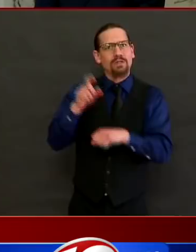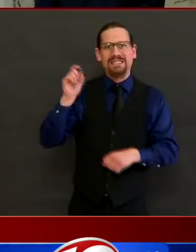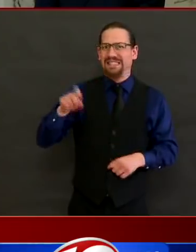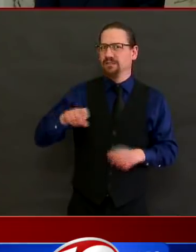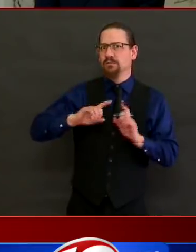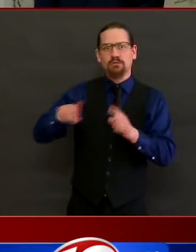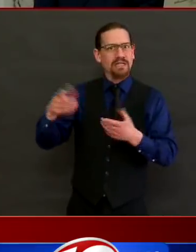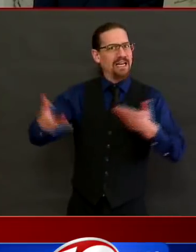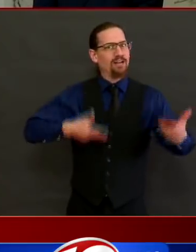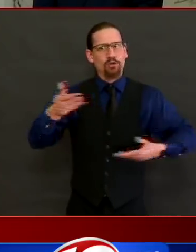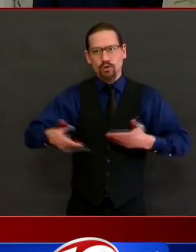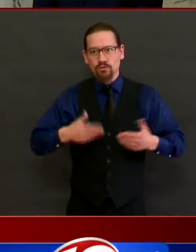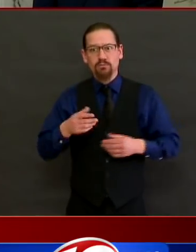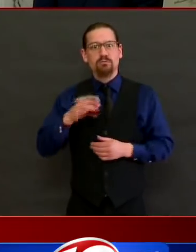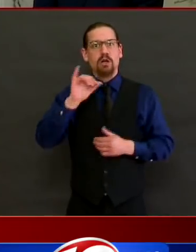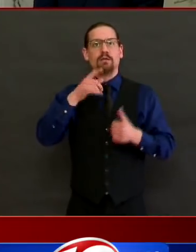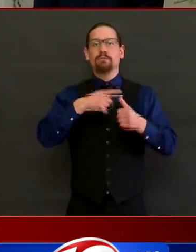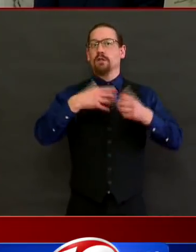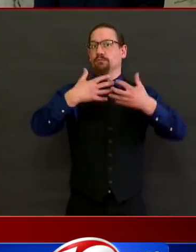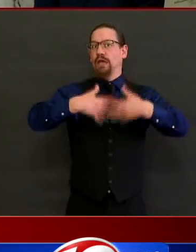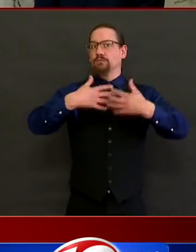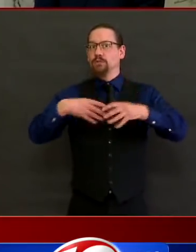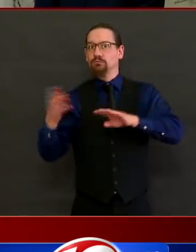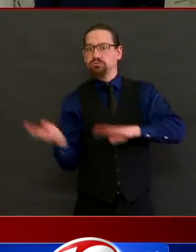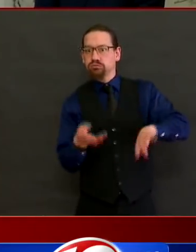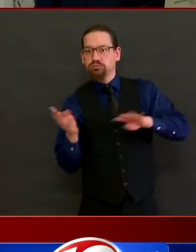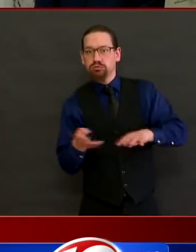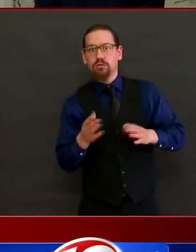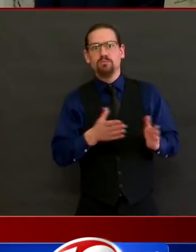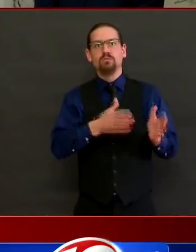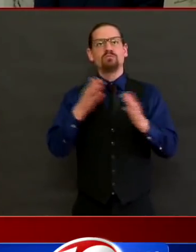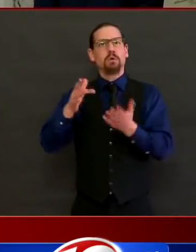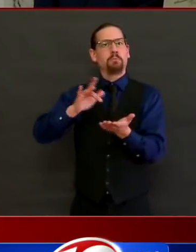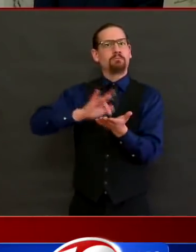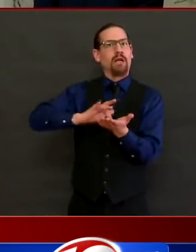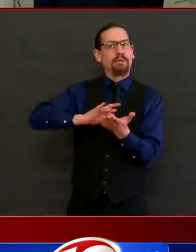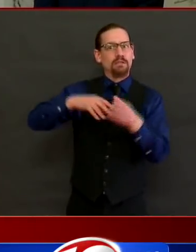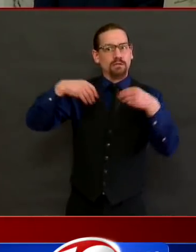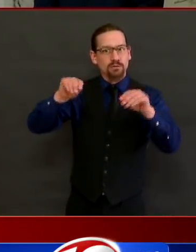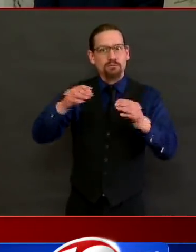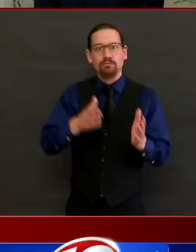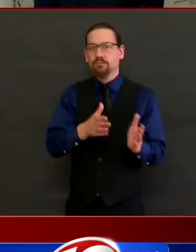ARE CRITICAL IN OUR FIGHT AGAINST THE VIRUS. HEALTH CARE JOBS, GROCERY STORE JOBS, PHARMACY JOBS,